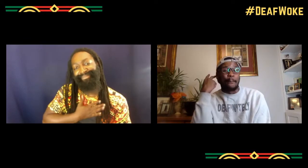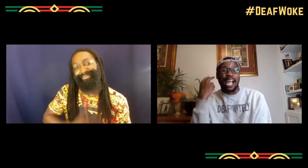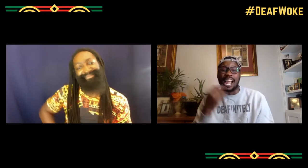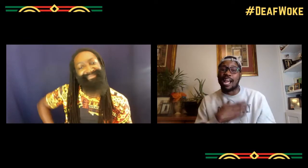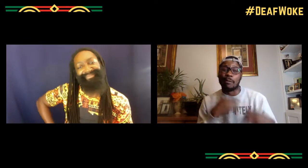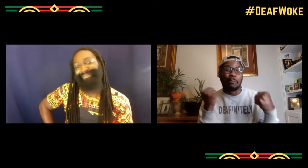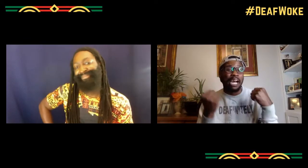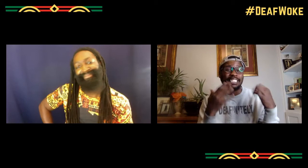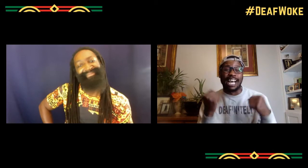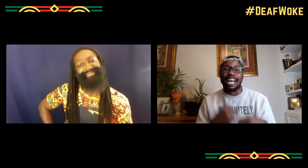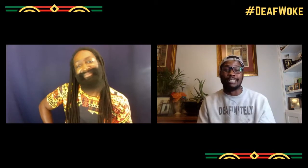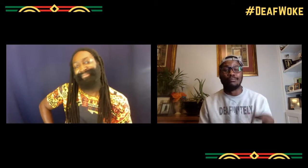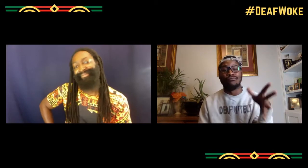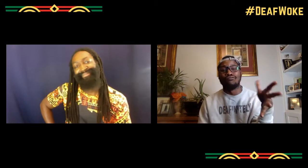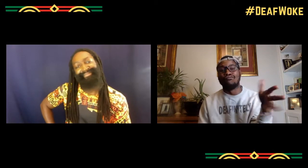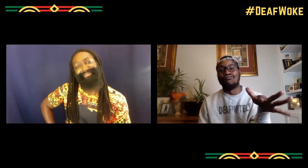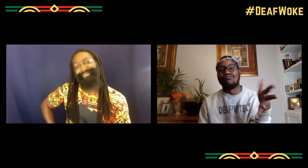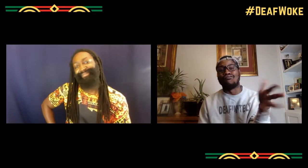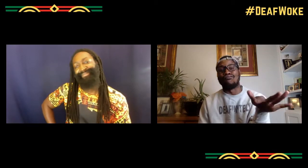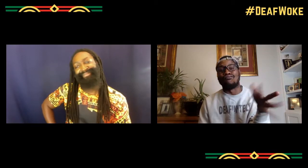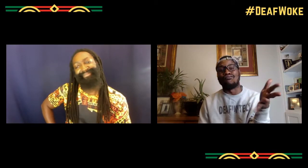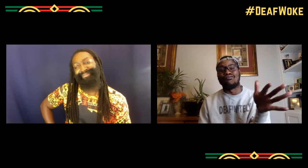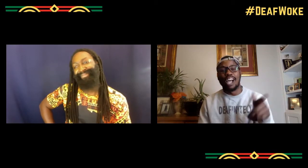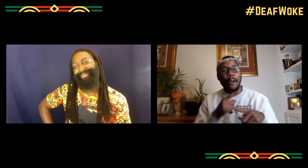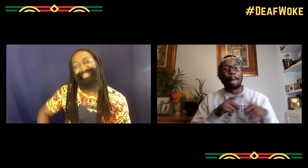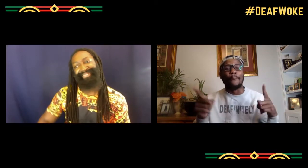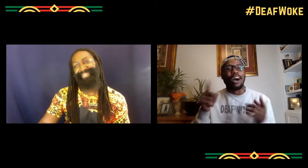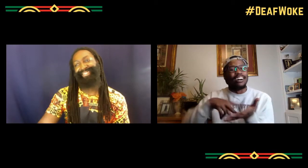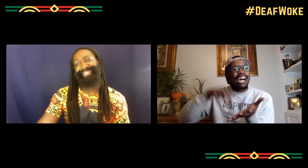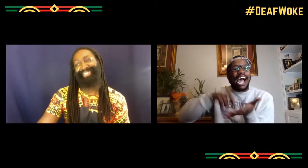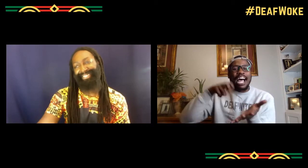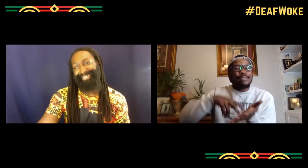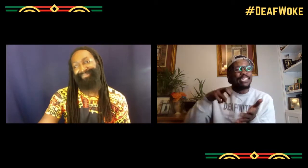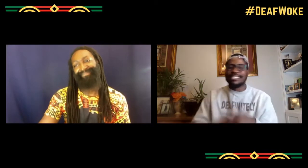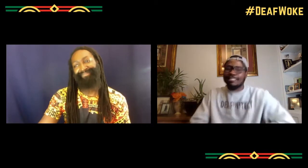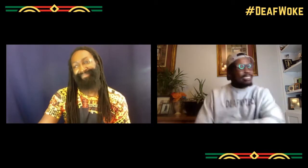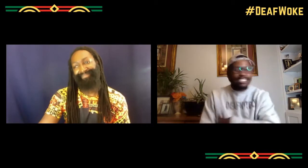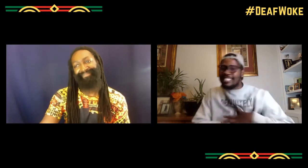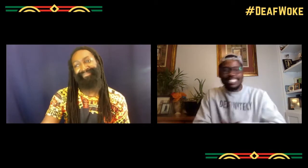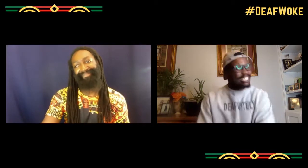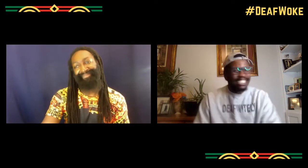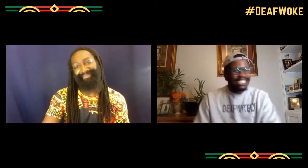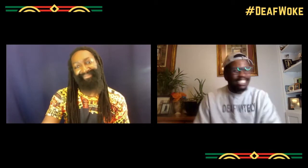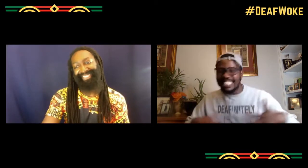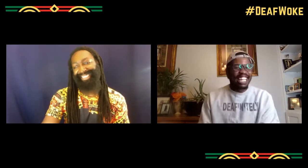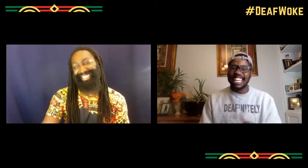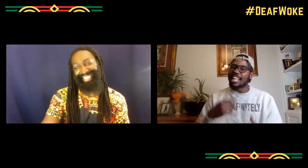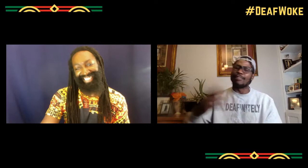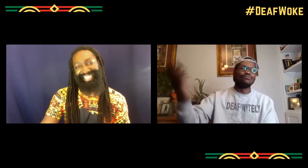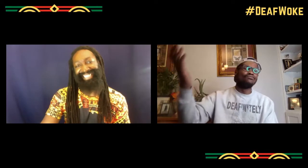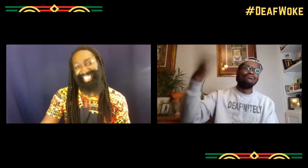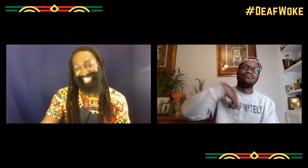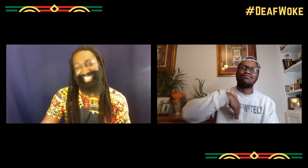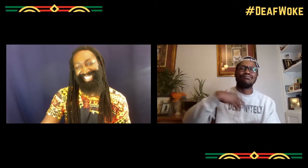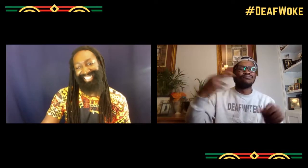We did a show together when I looked and I looked at my signs back then I was, ooh, shaking, but I was giddy, you know.